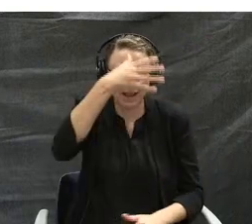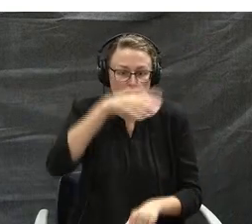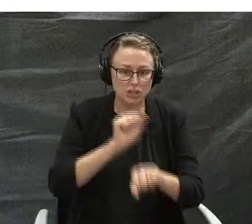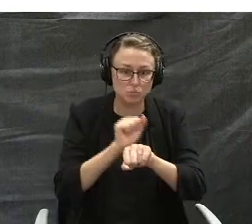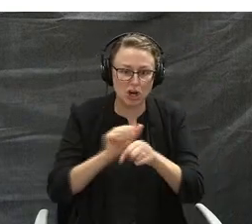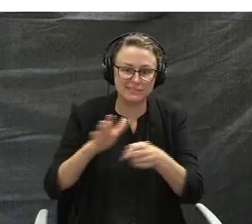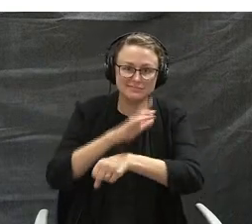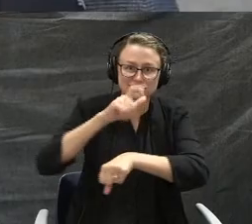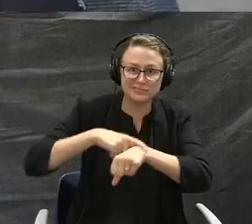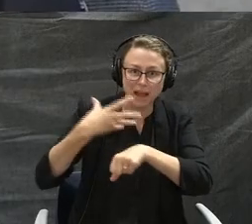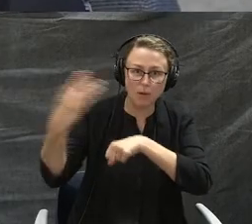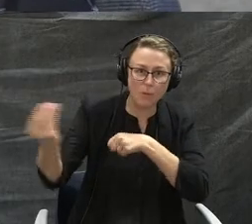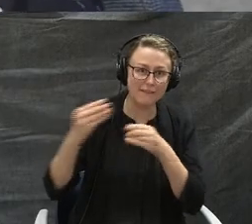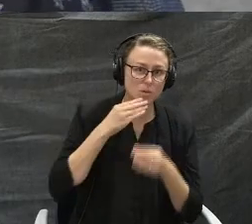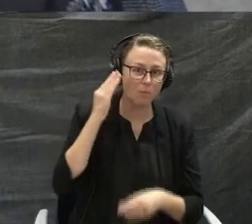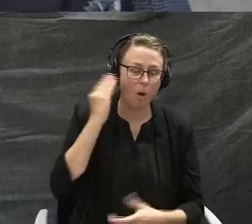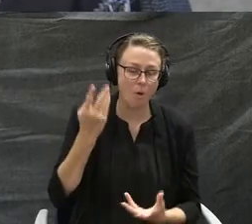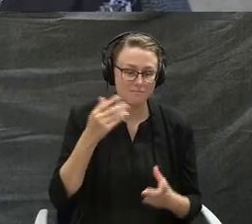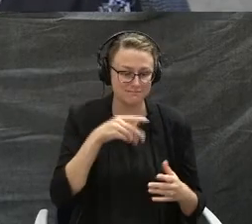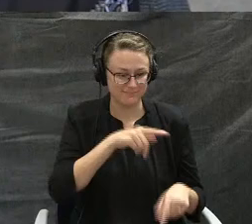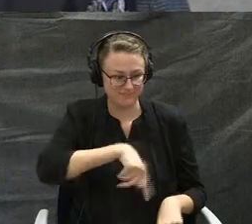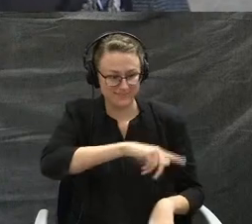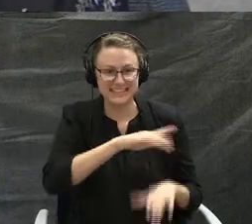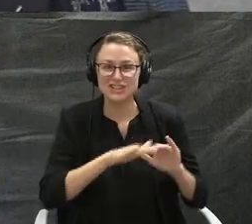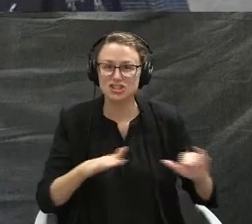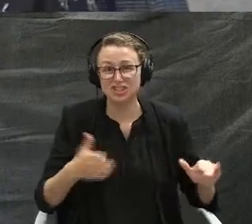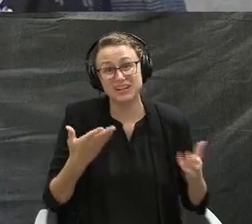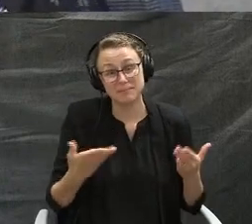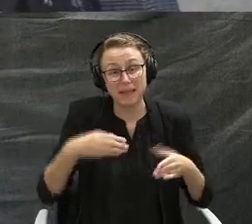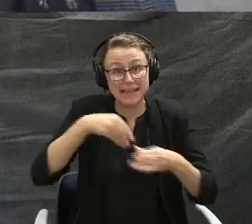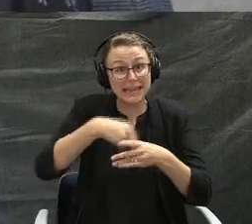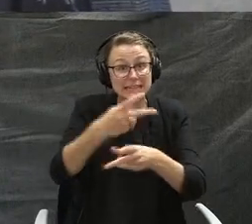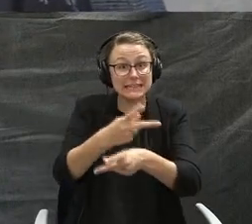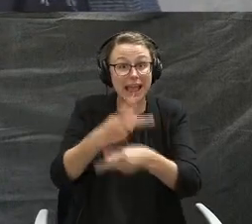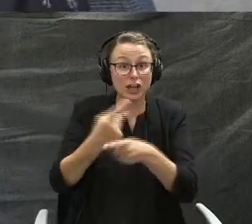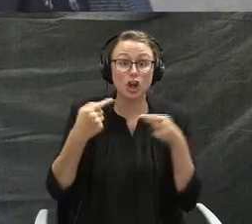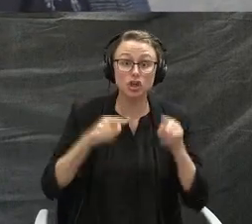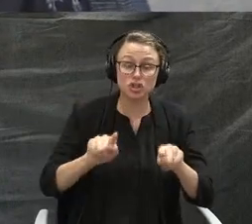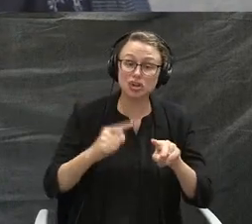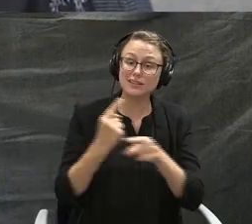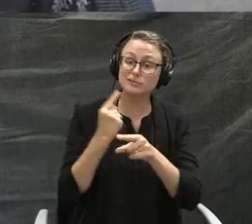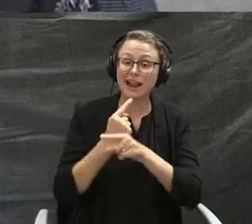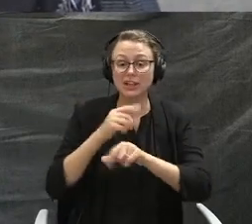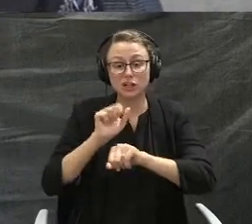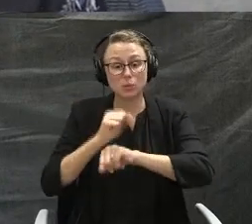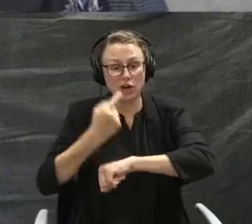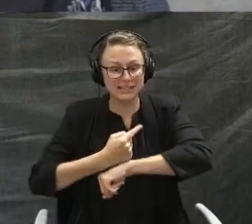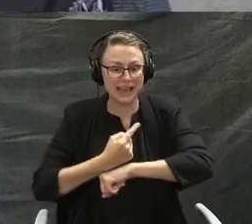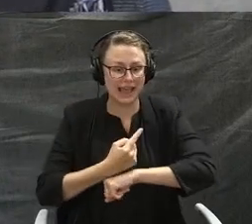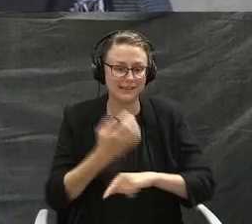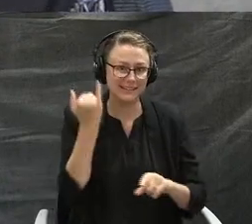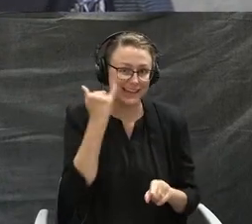day. These children may be in childcare settings during the work day. If not attending school in person and may not